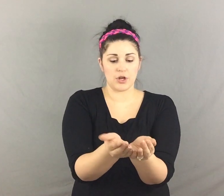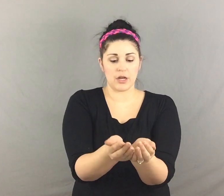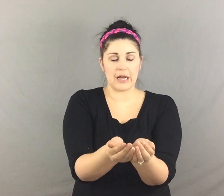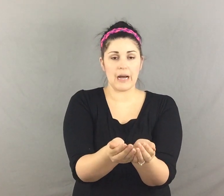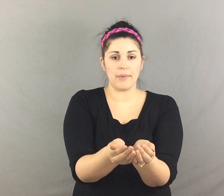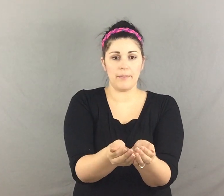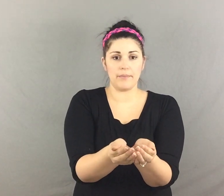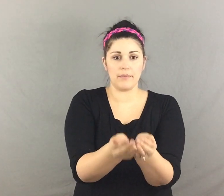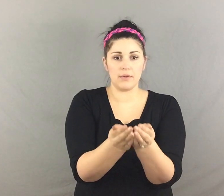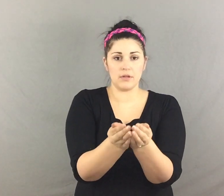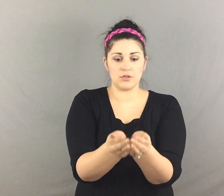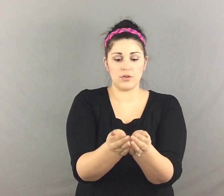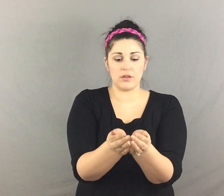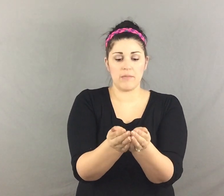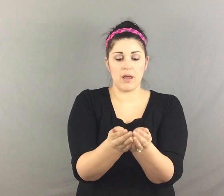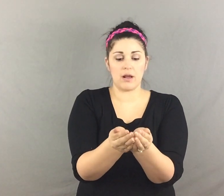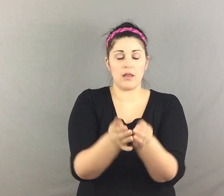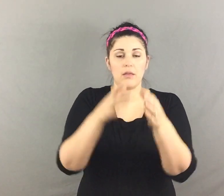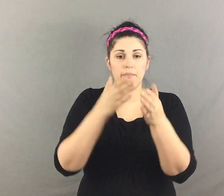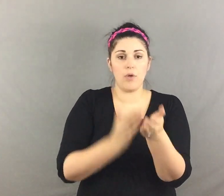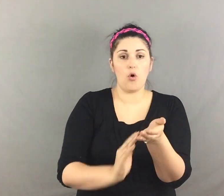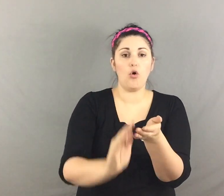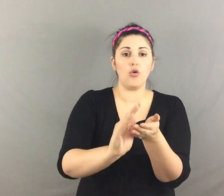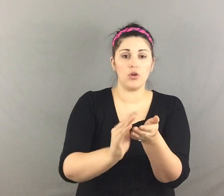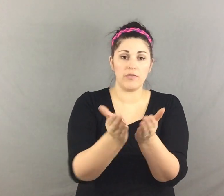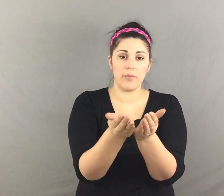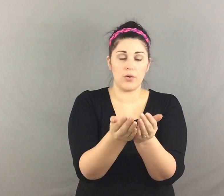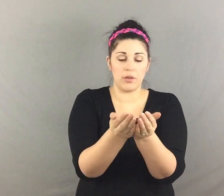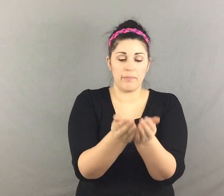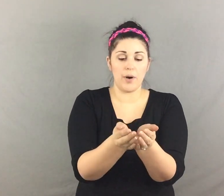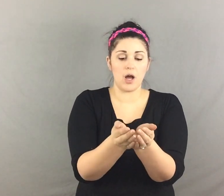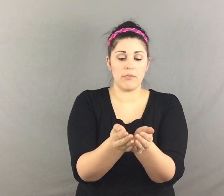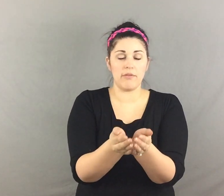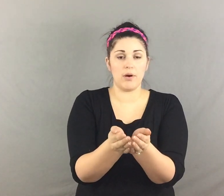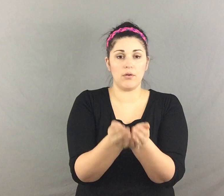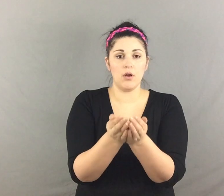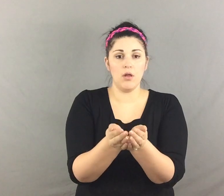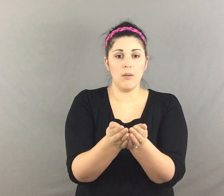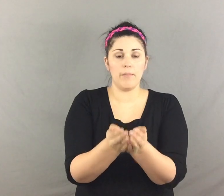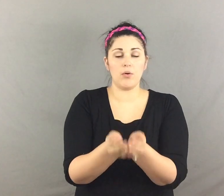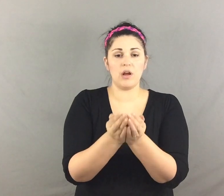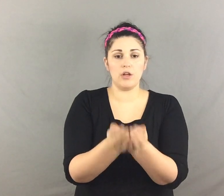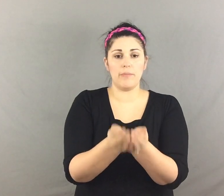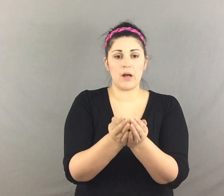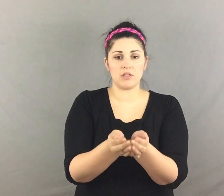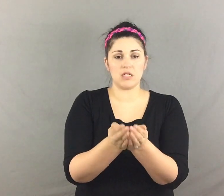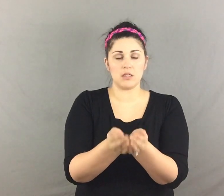you're going to cut them so that they make the whole of the boat, the bottom of the boat boat and you bounce it.